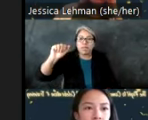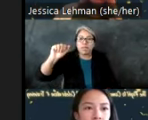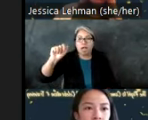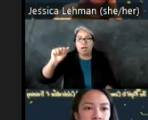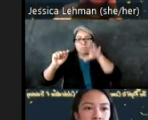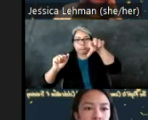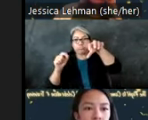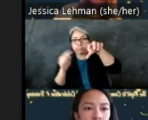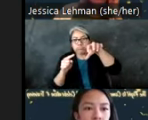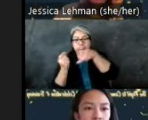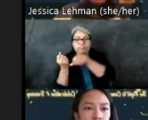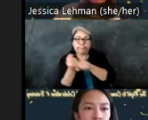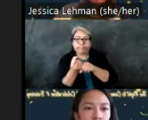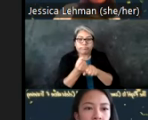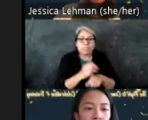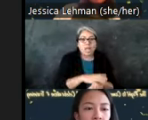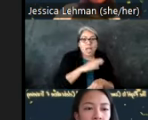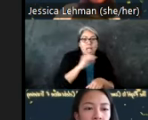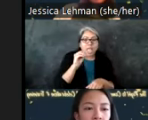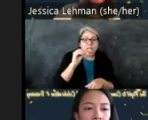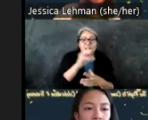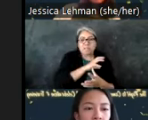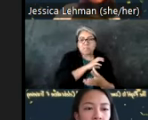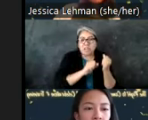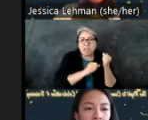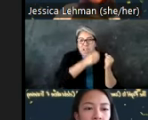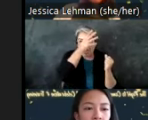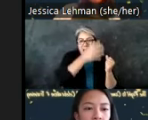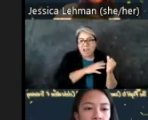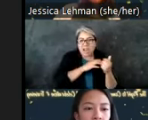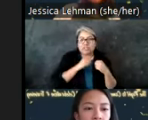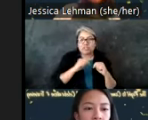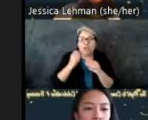it says make it a birthday, not a funeral. And then we